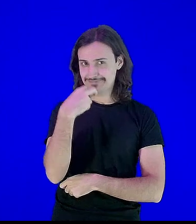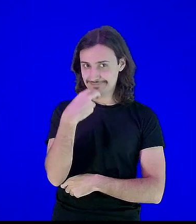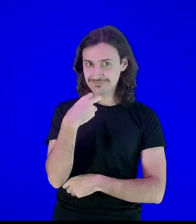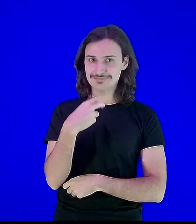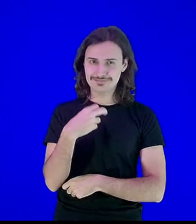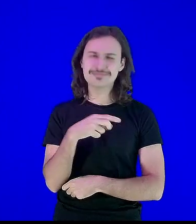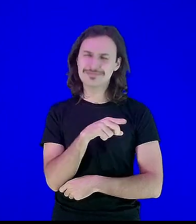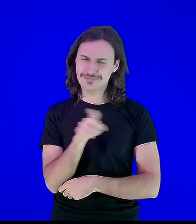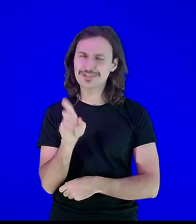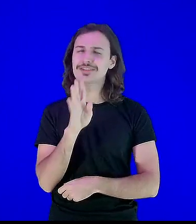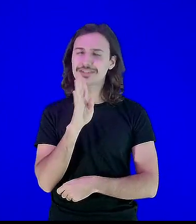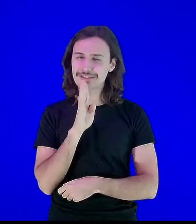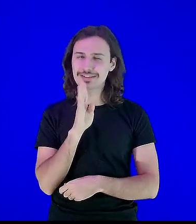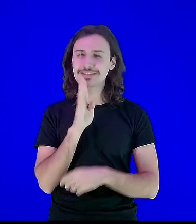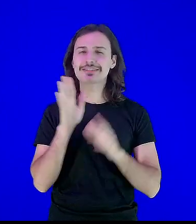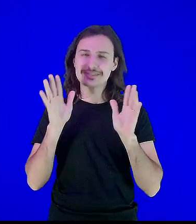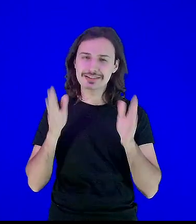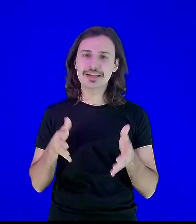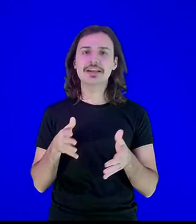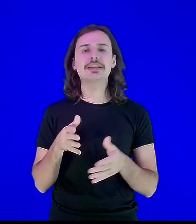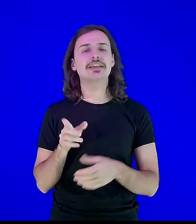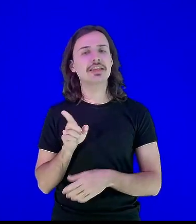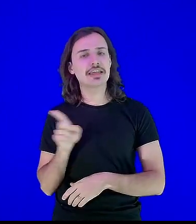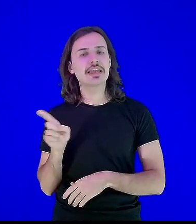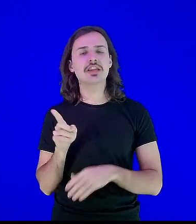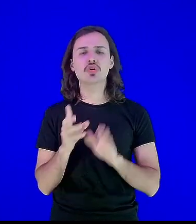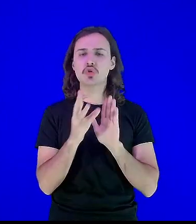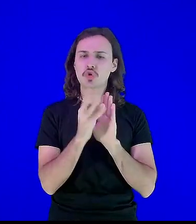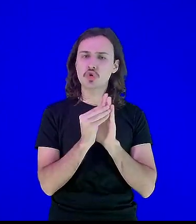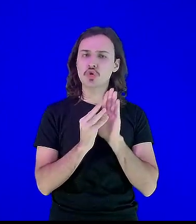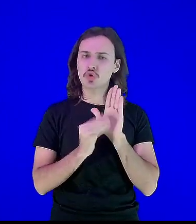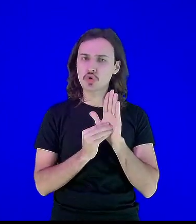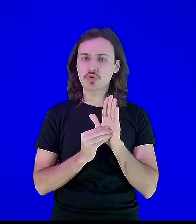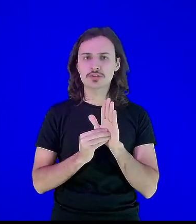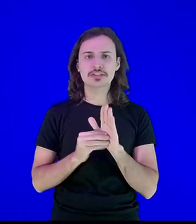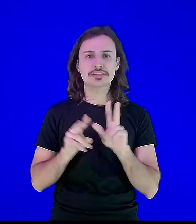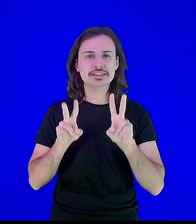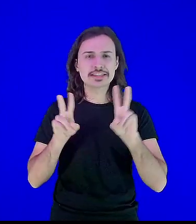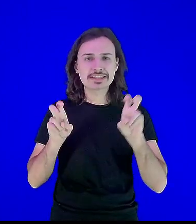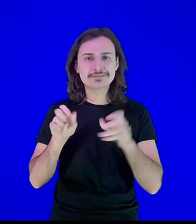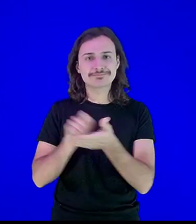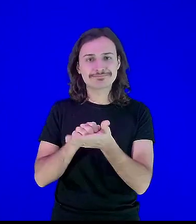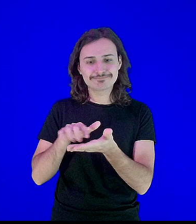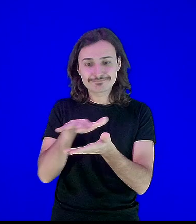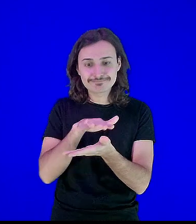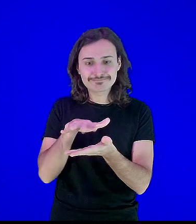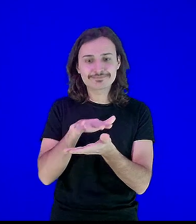because he is an avid content creator, especially related to SignWriting